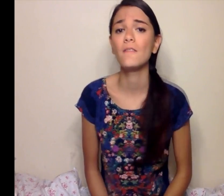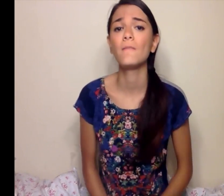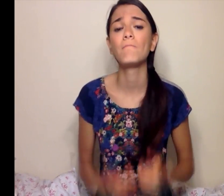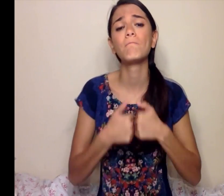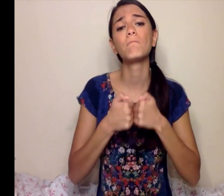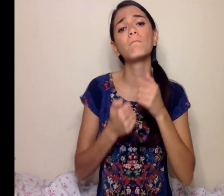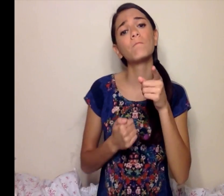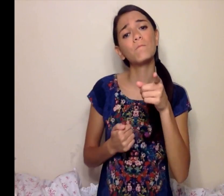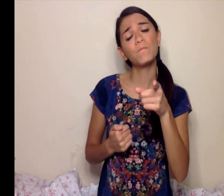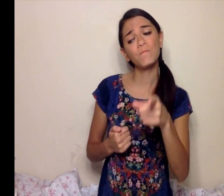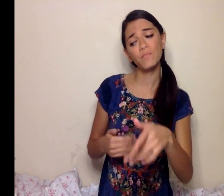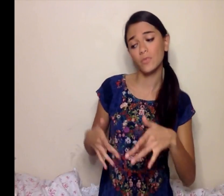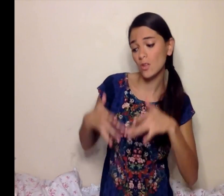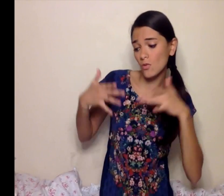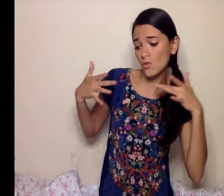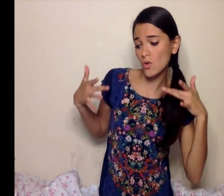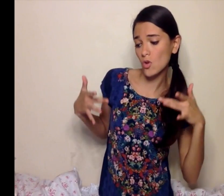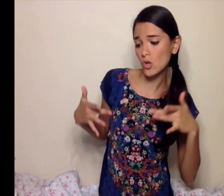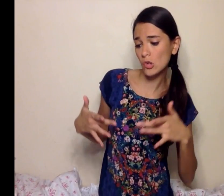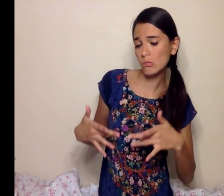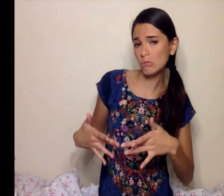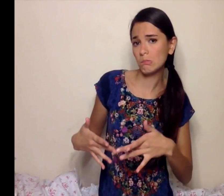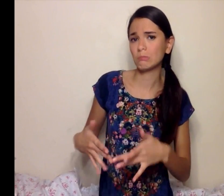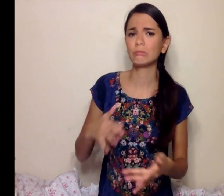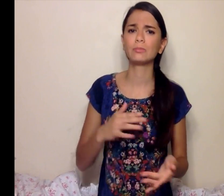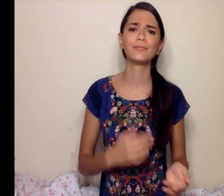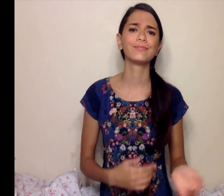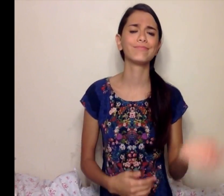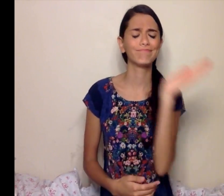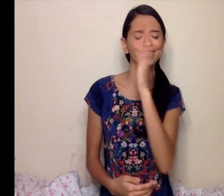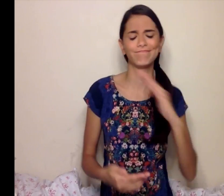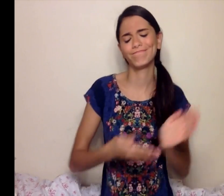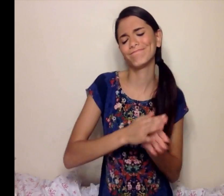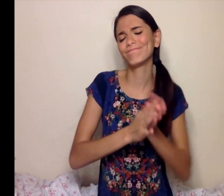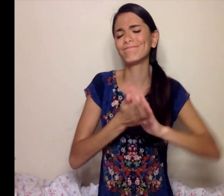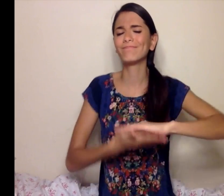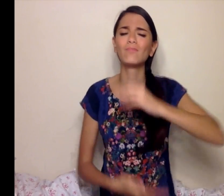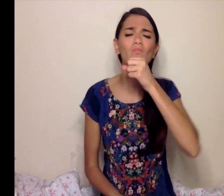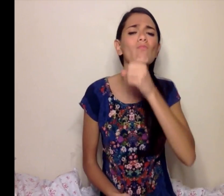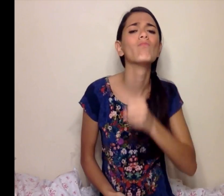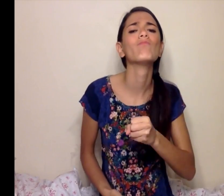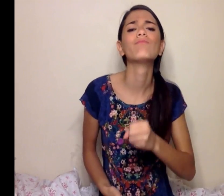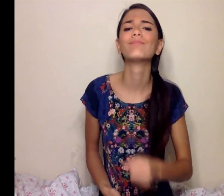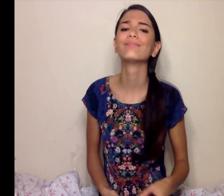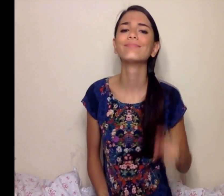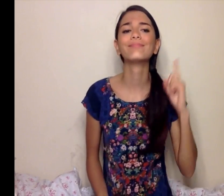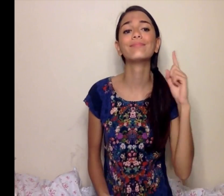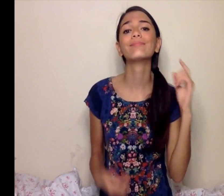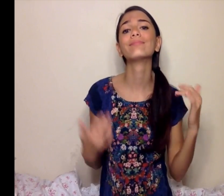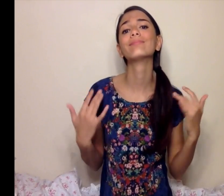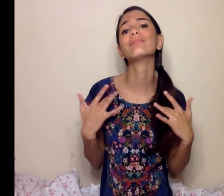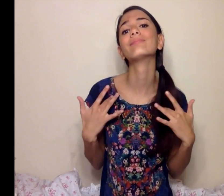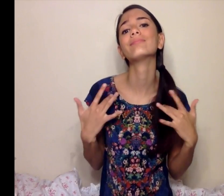'Cause honey your soul could never grow old, it's evergreen